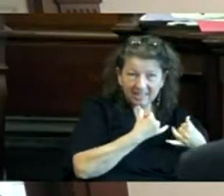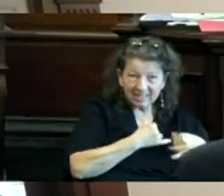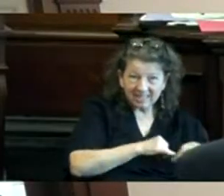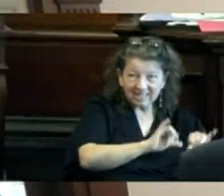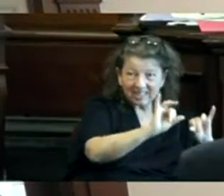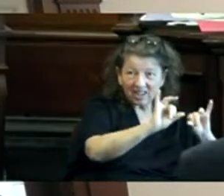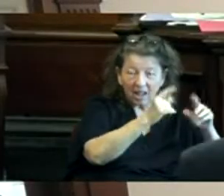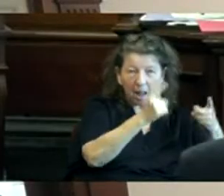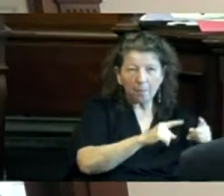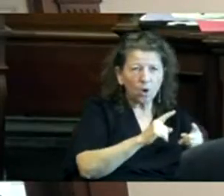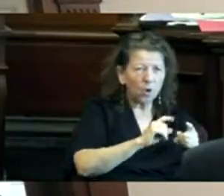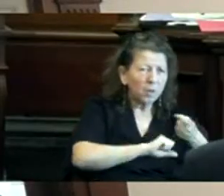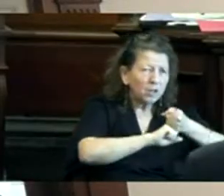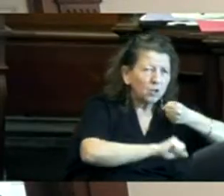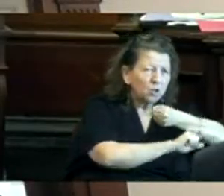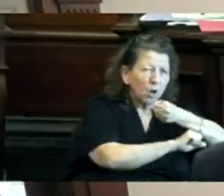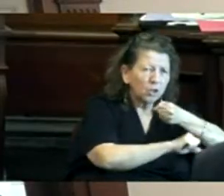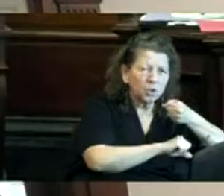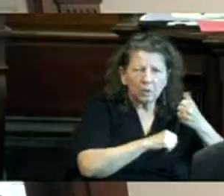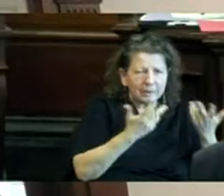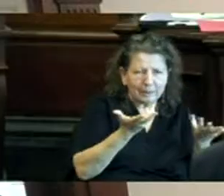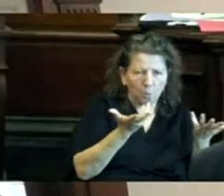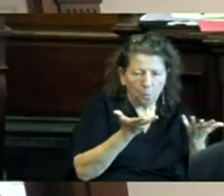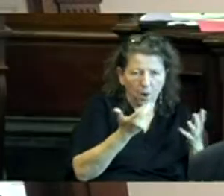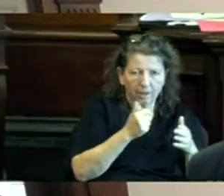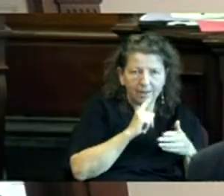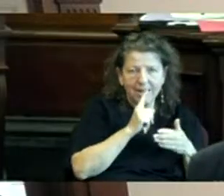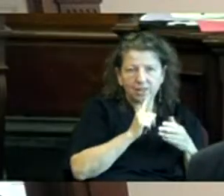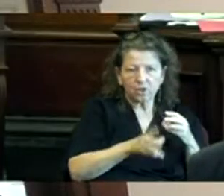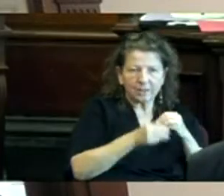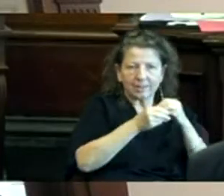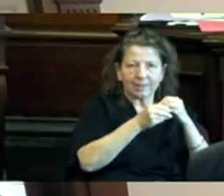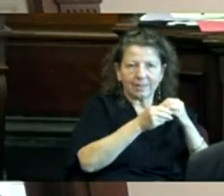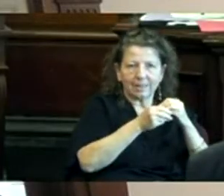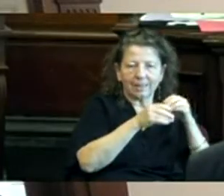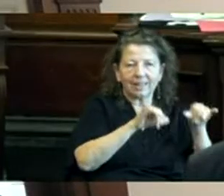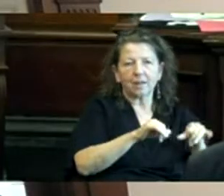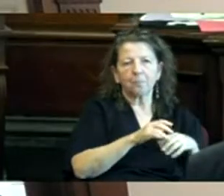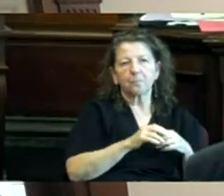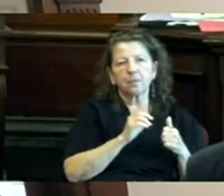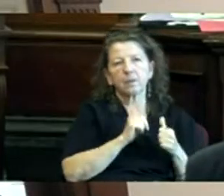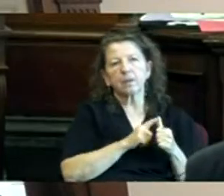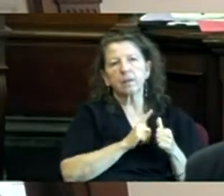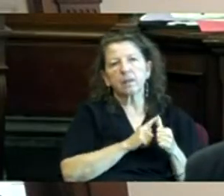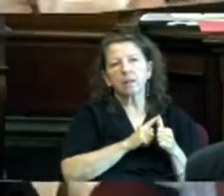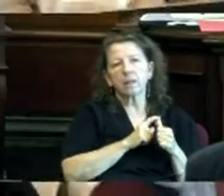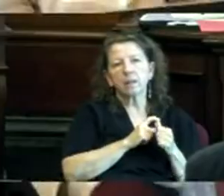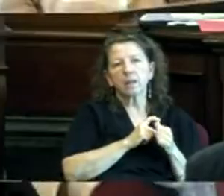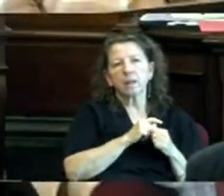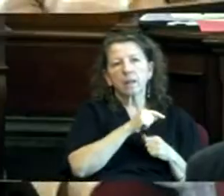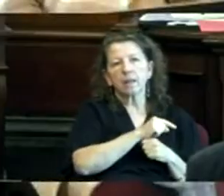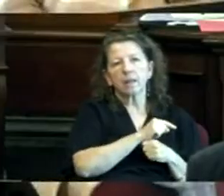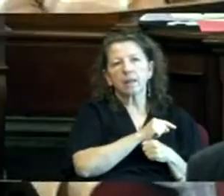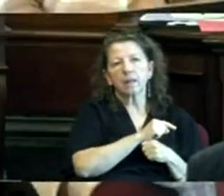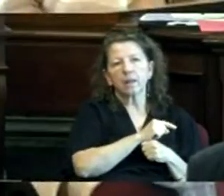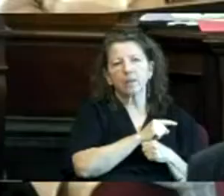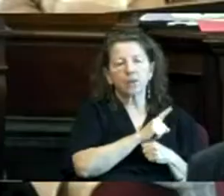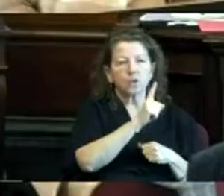two cycles. Is this still an issue with the whole band and bridge thing going on, or what is the structural issue now, or